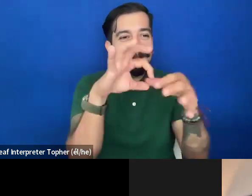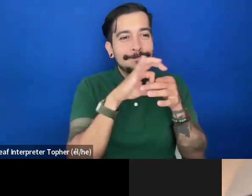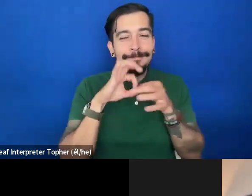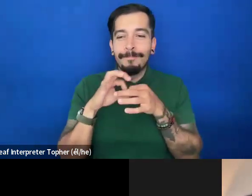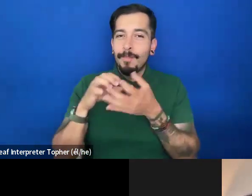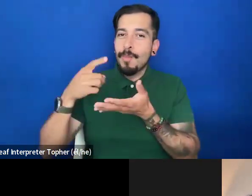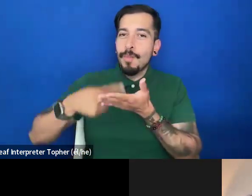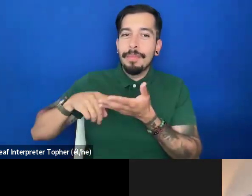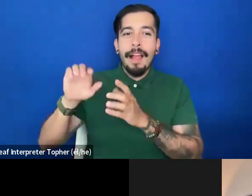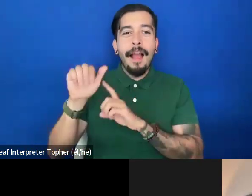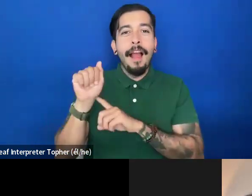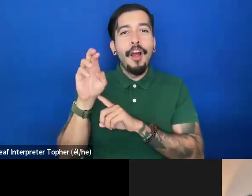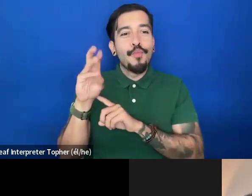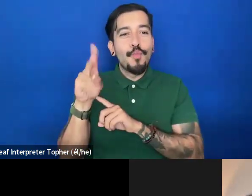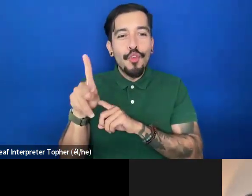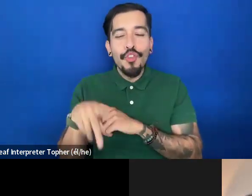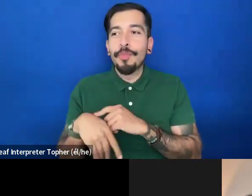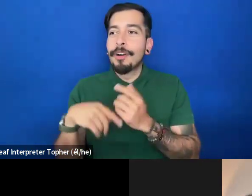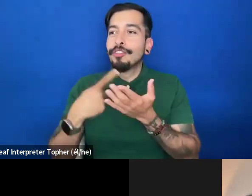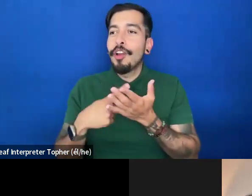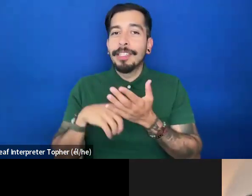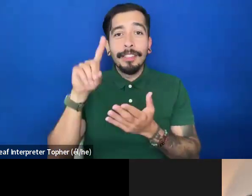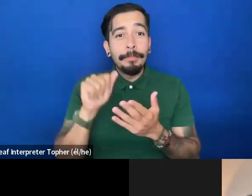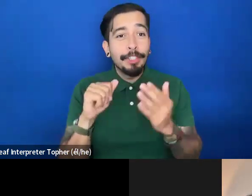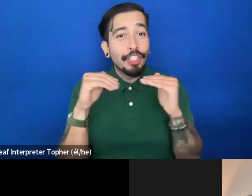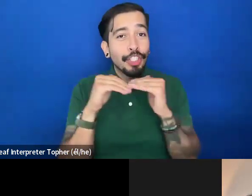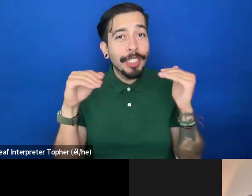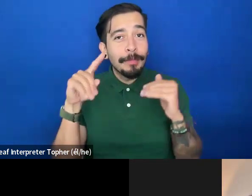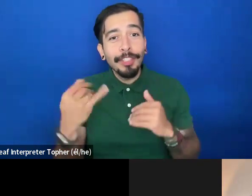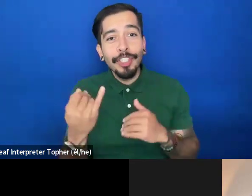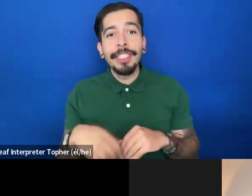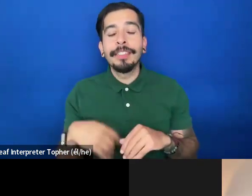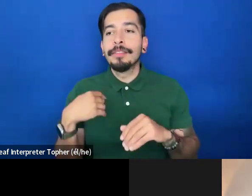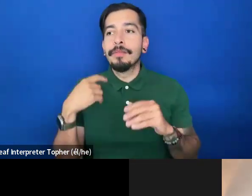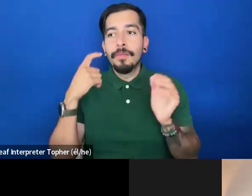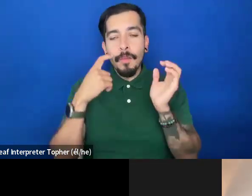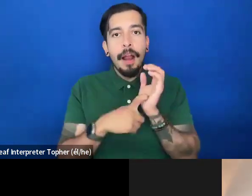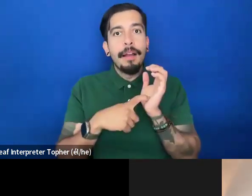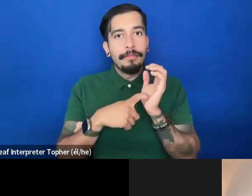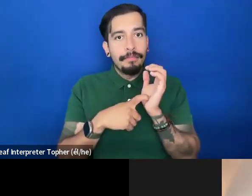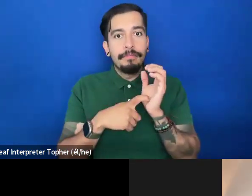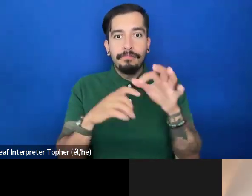we realize how connected everything is, right? Especially when we talk about intersectionality.